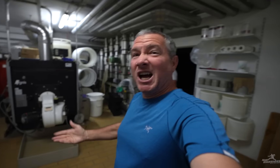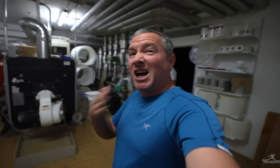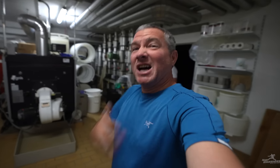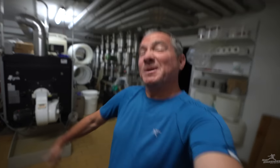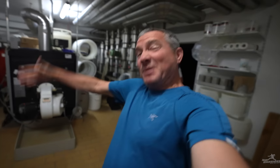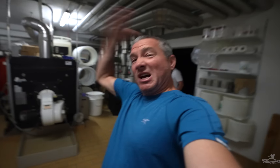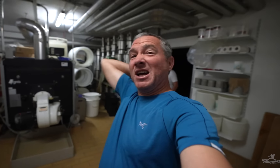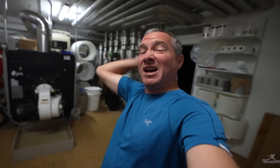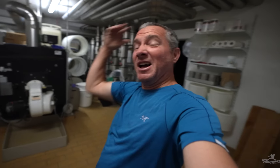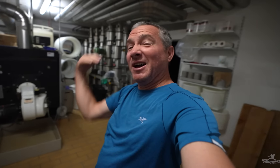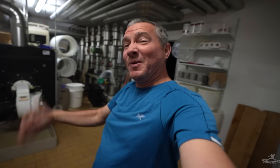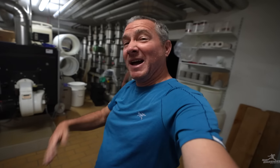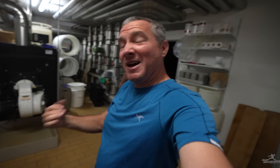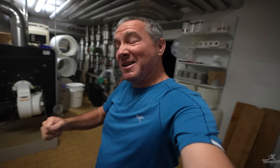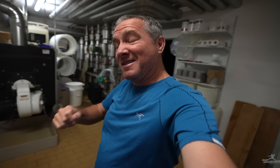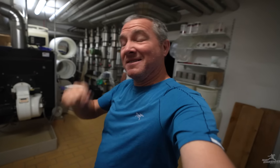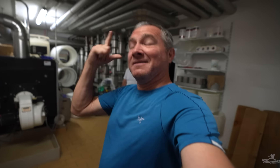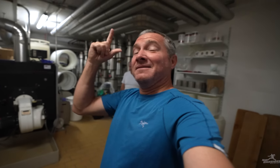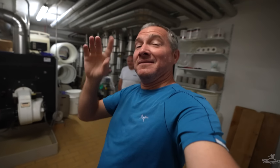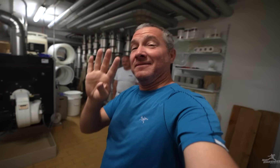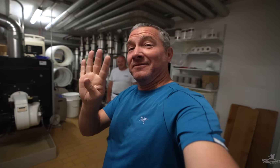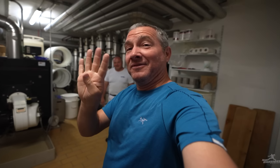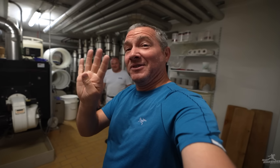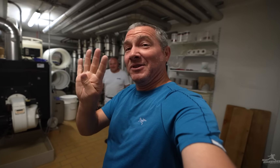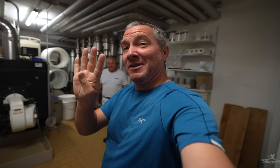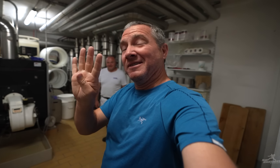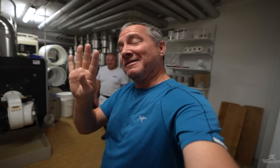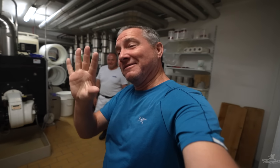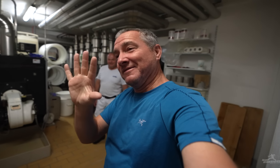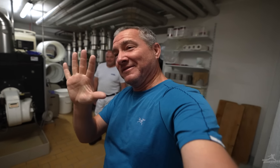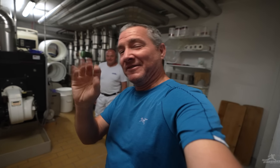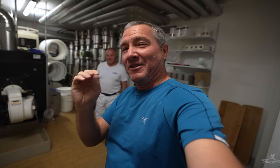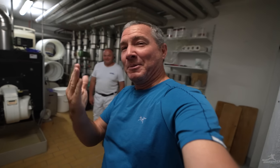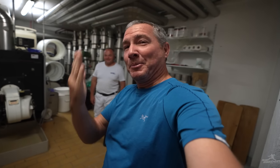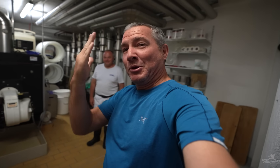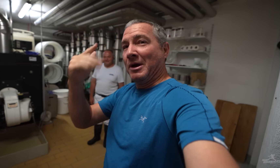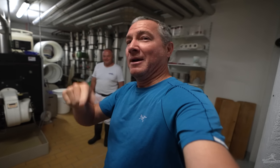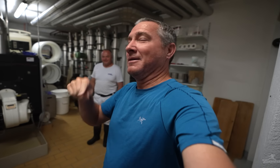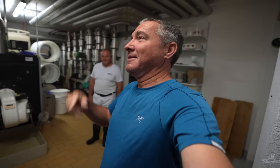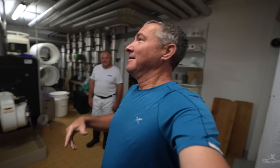Good morning! Wow, I woke up to get here at 4:50 am.